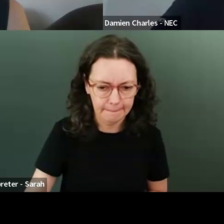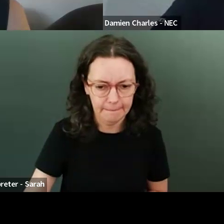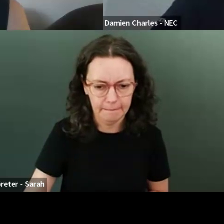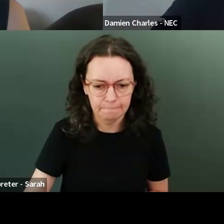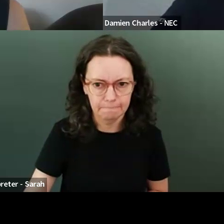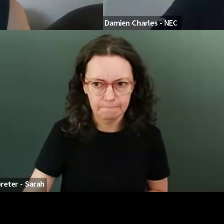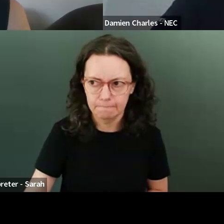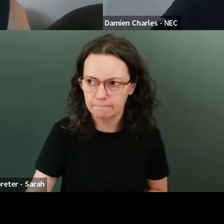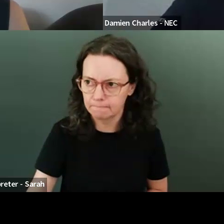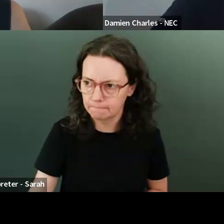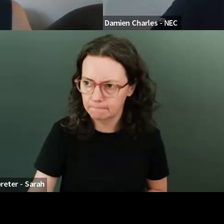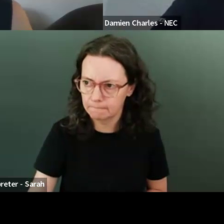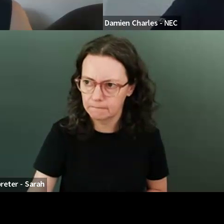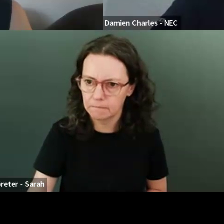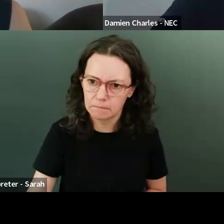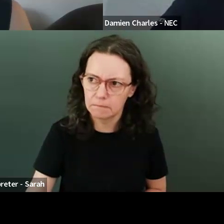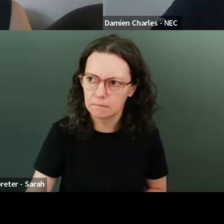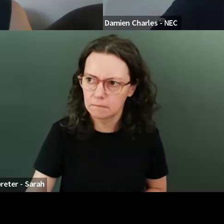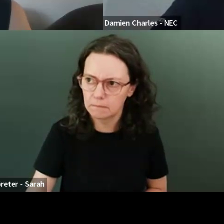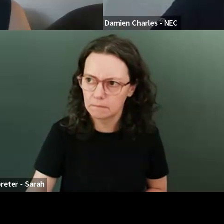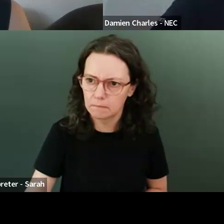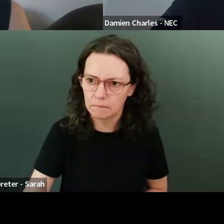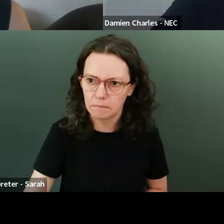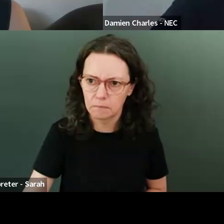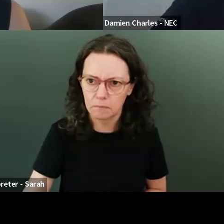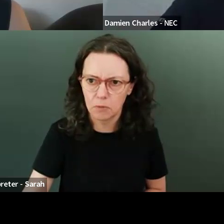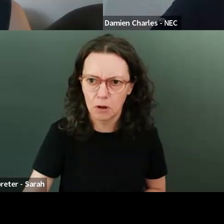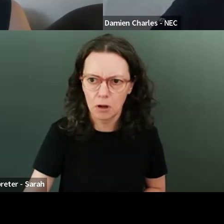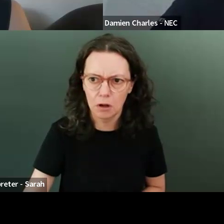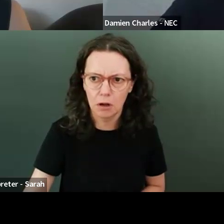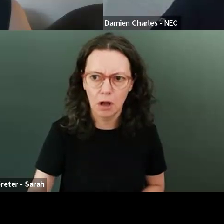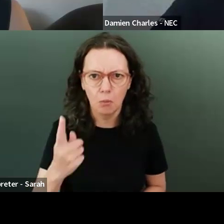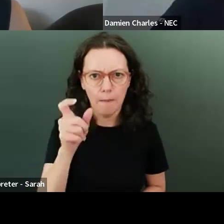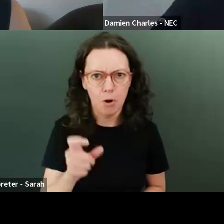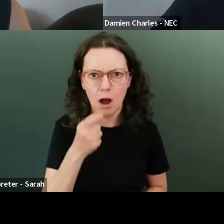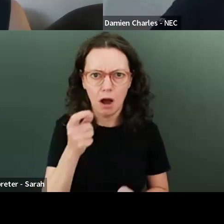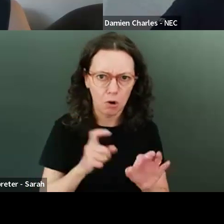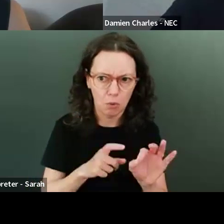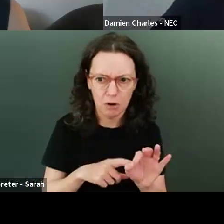but I think you know one person